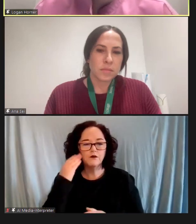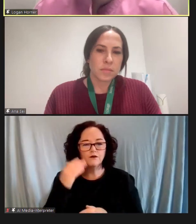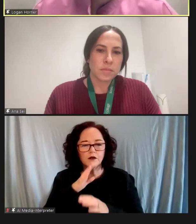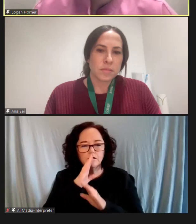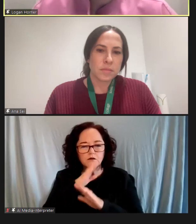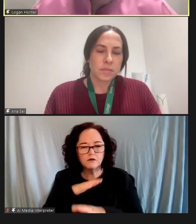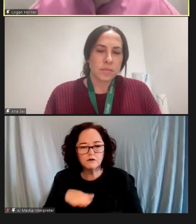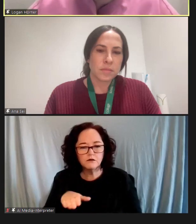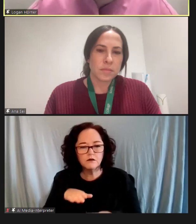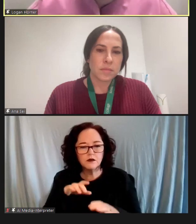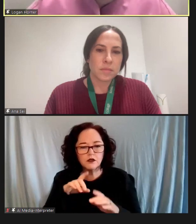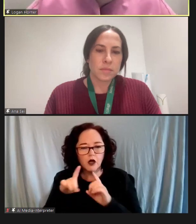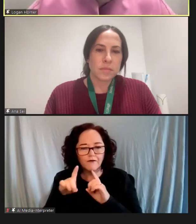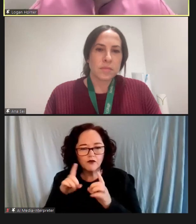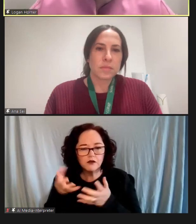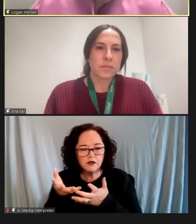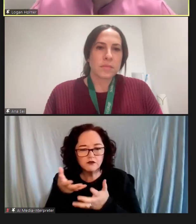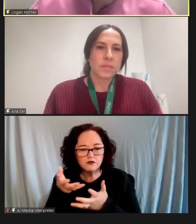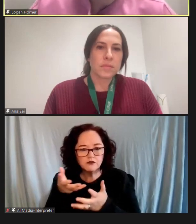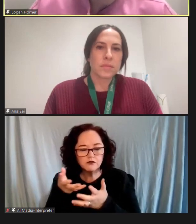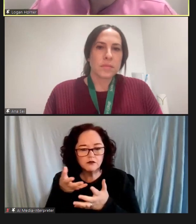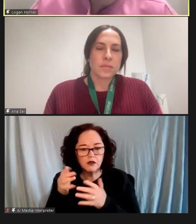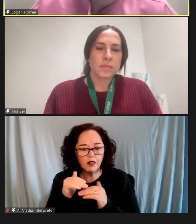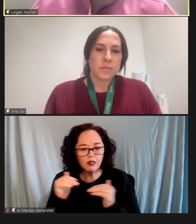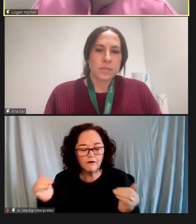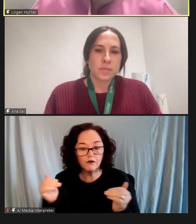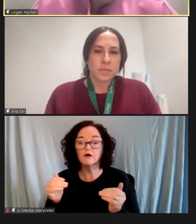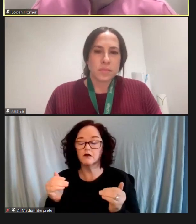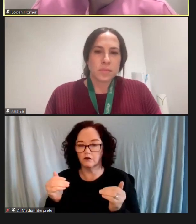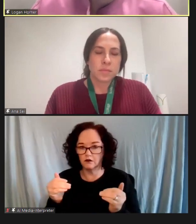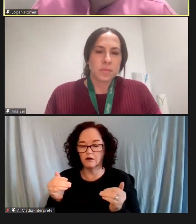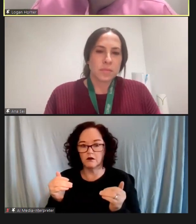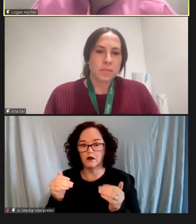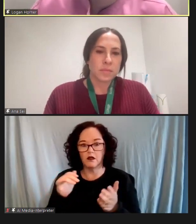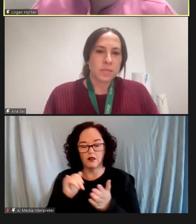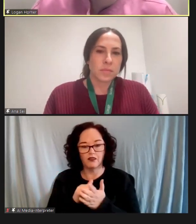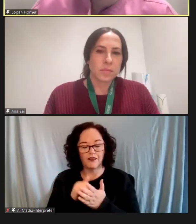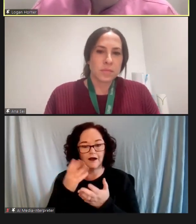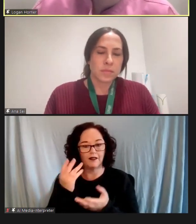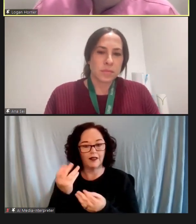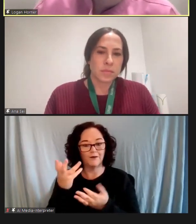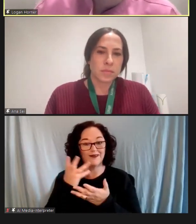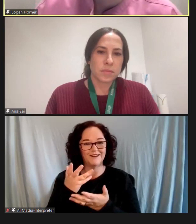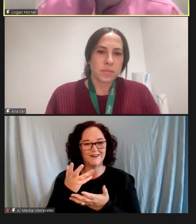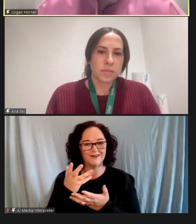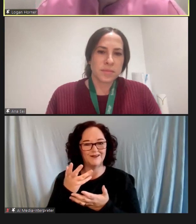this is going to tell me how noisy how